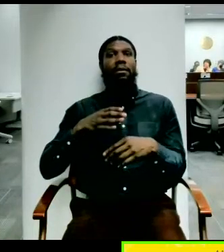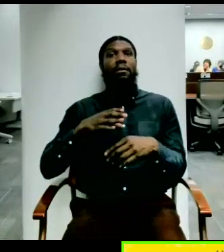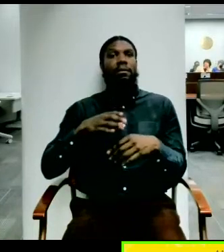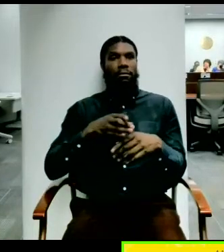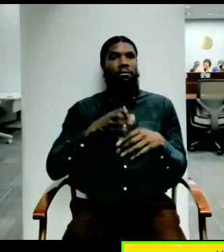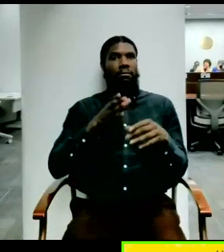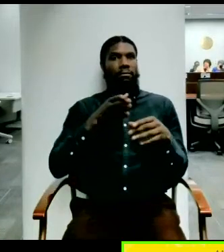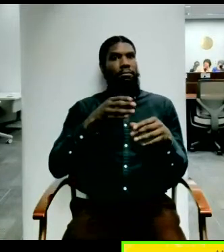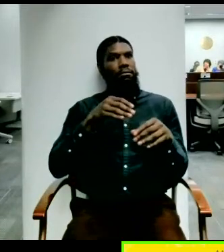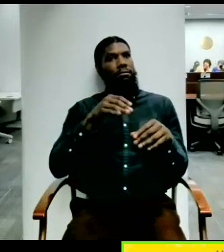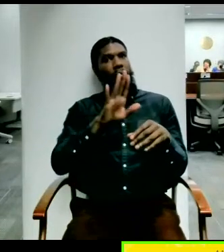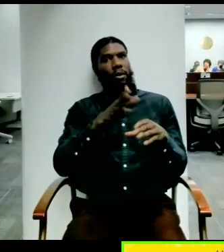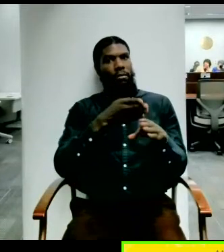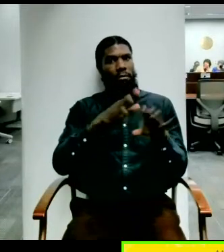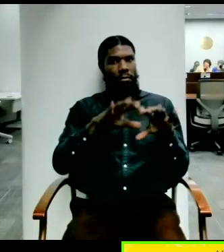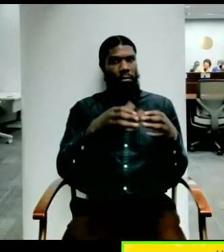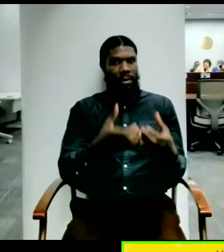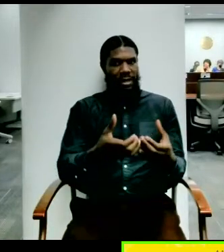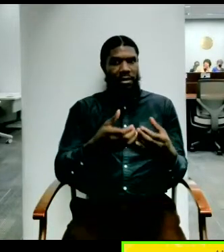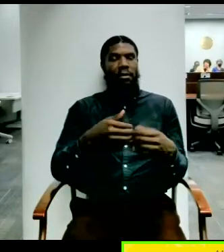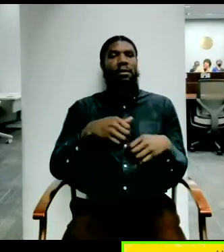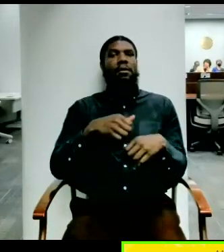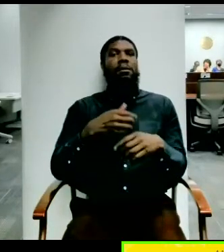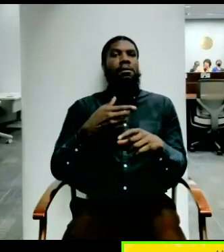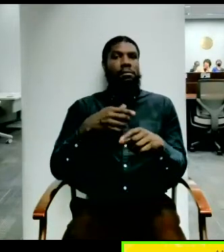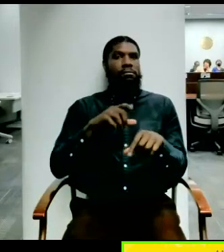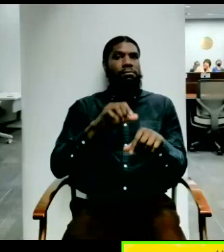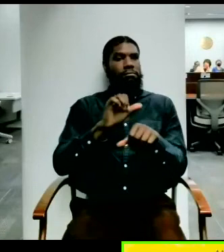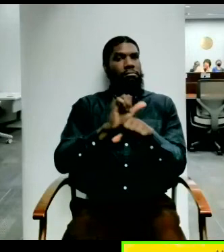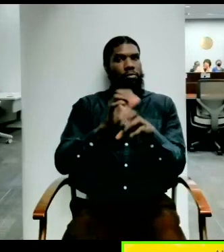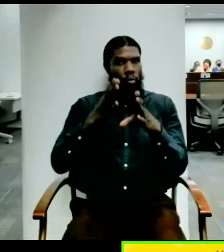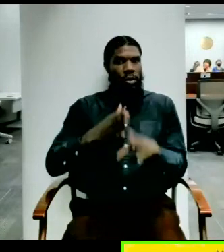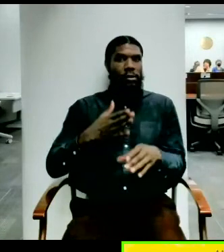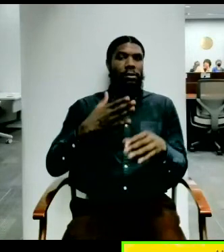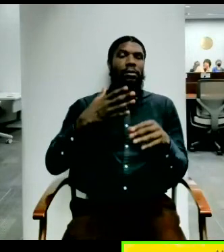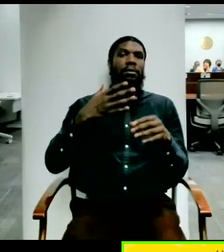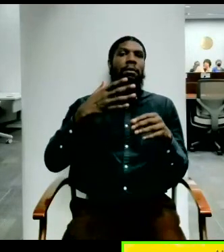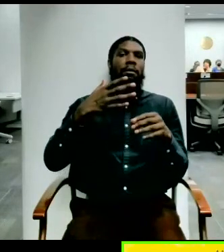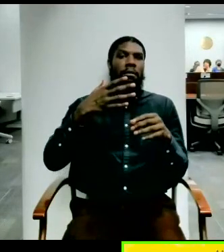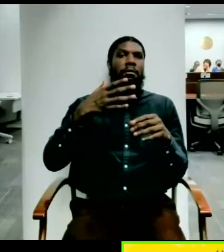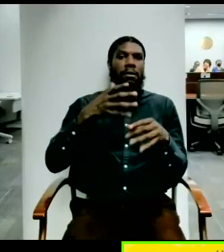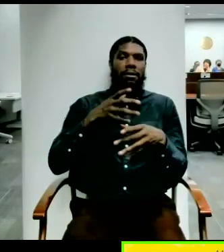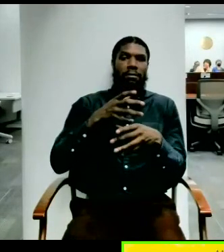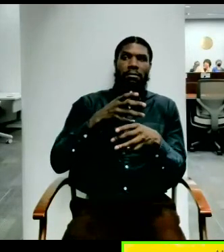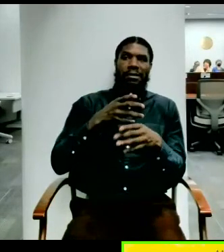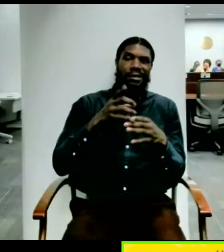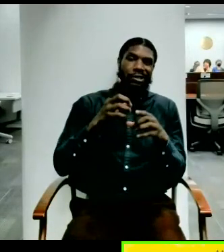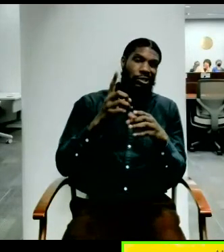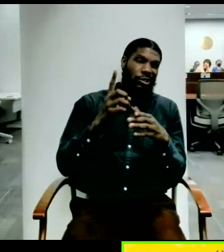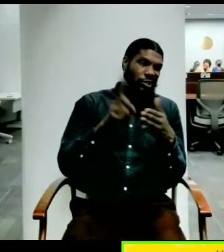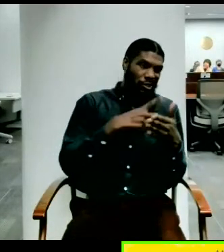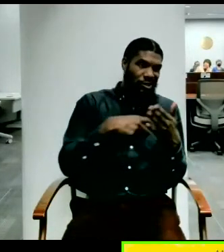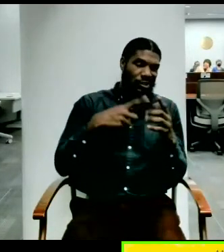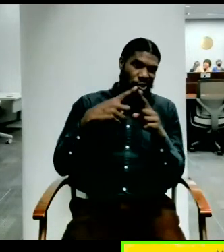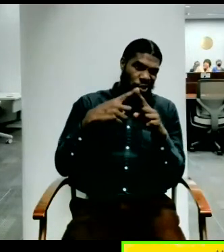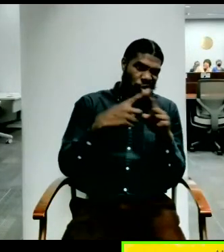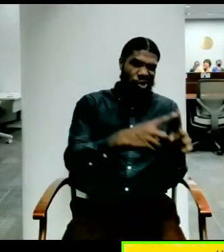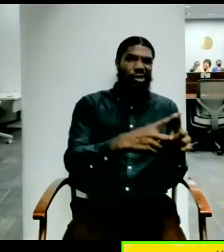And so we hope that that will be launching in 2023 and we'll have strong data and again given the